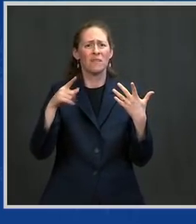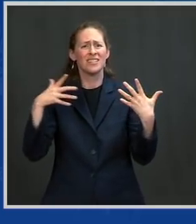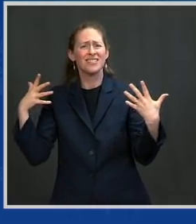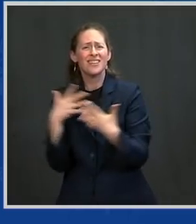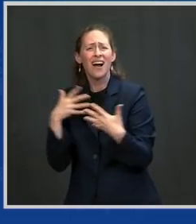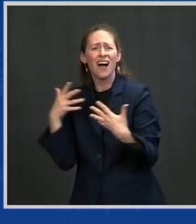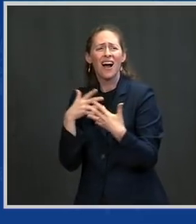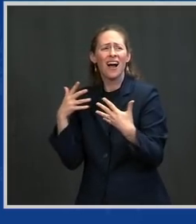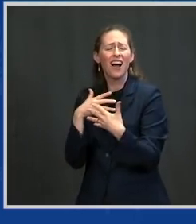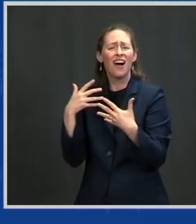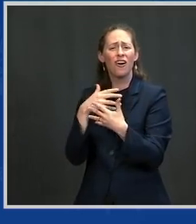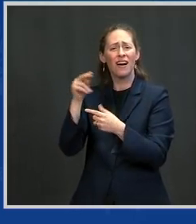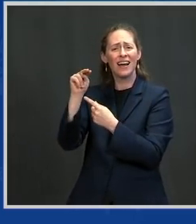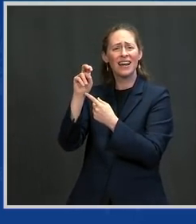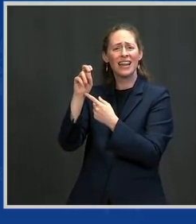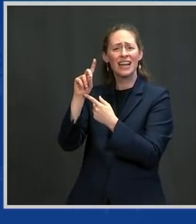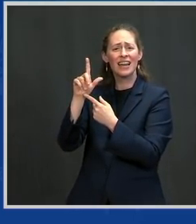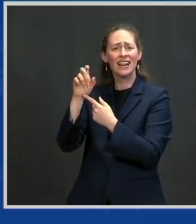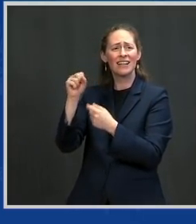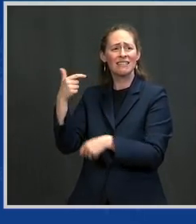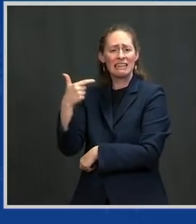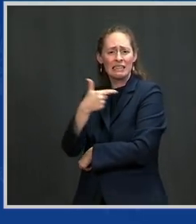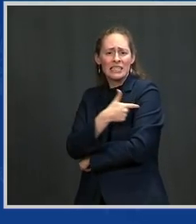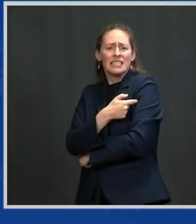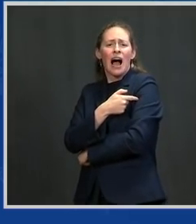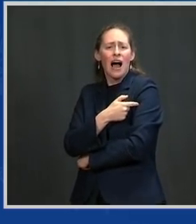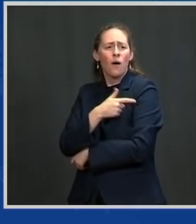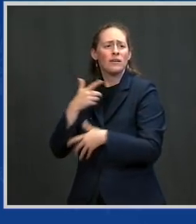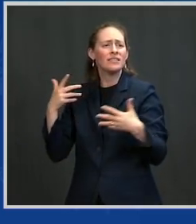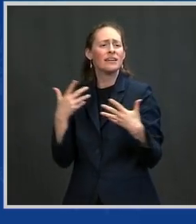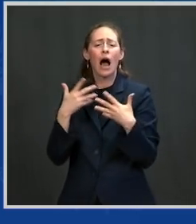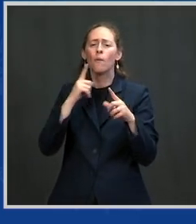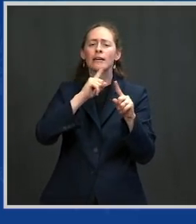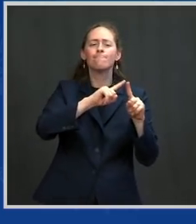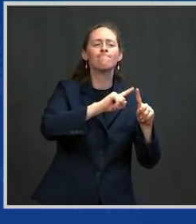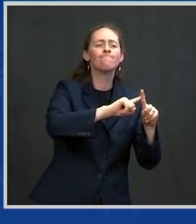But I never doubted that we would be able to generate the kind of support we got